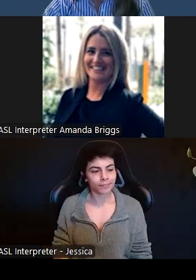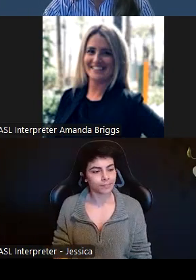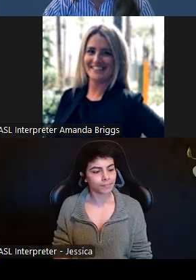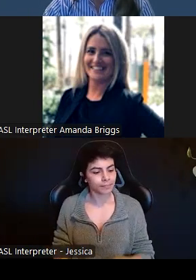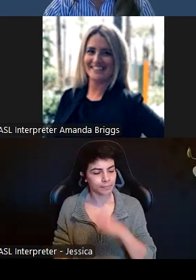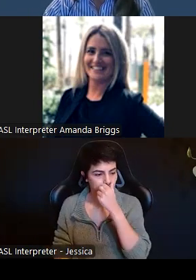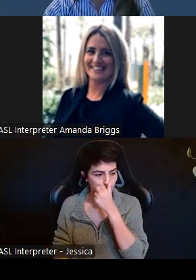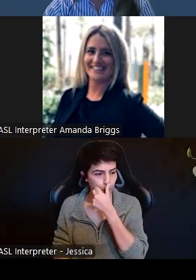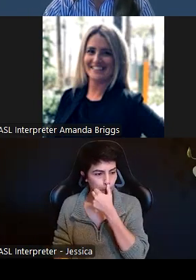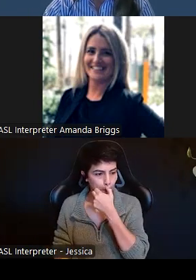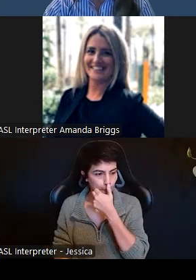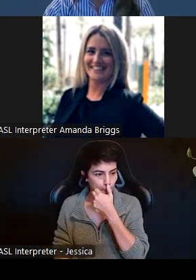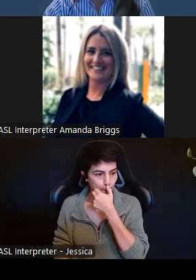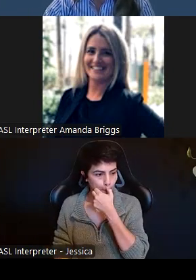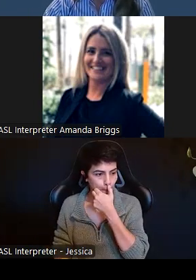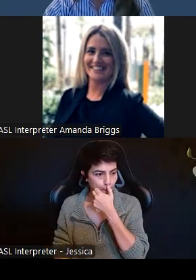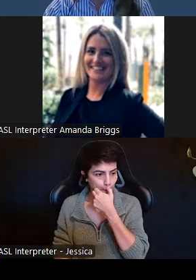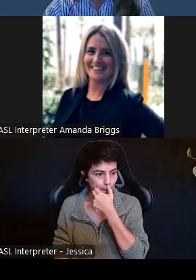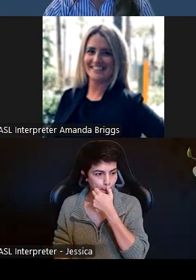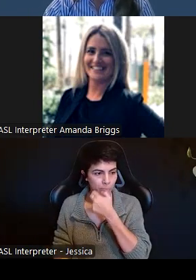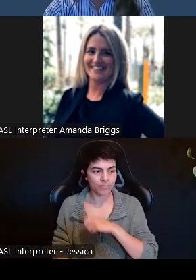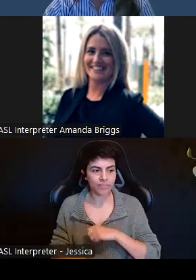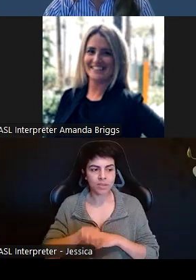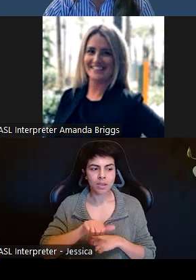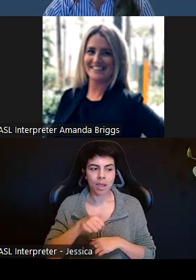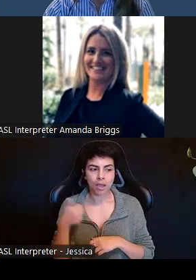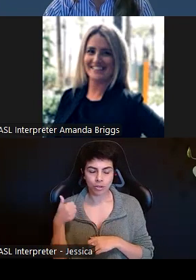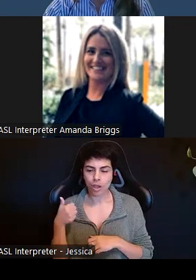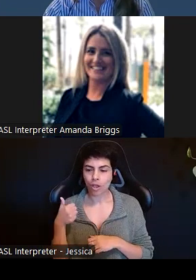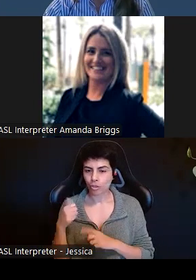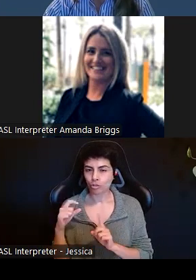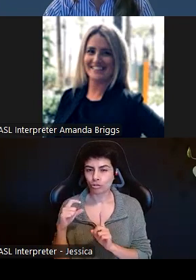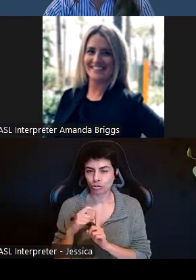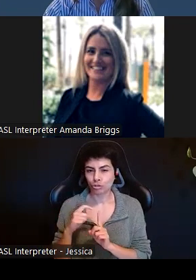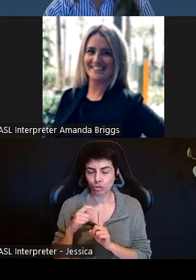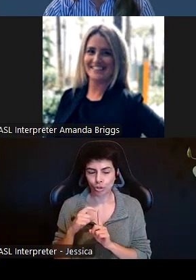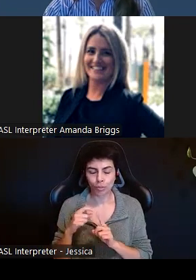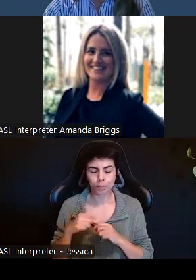So, another key term that we wanted to discuss, early in the presentation is,